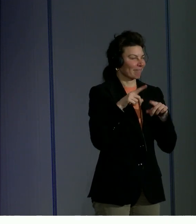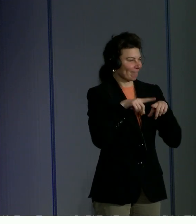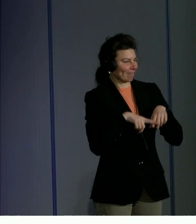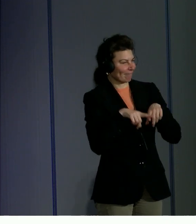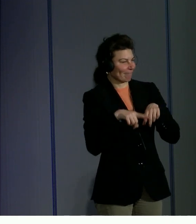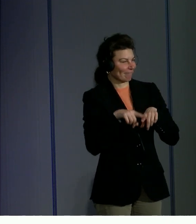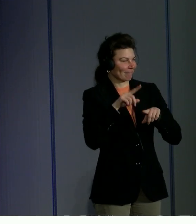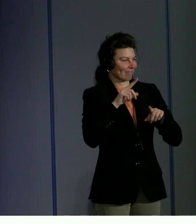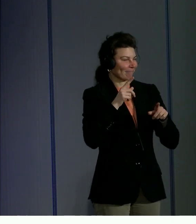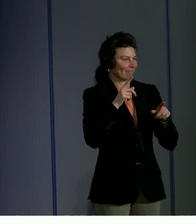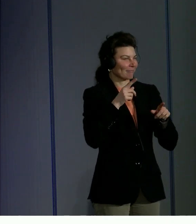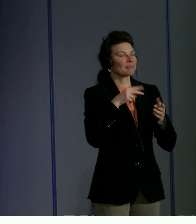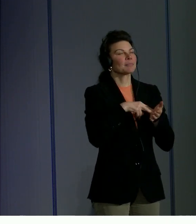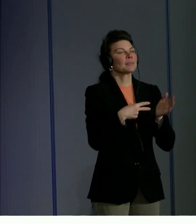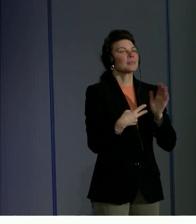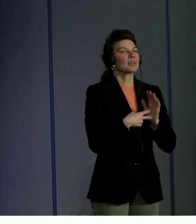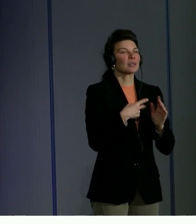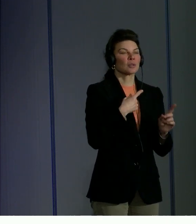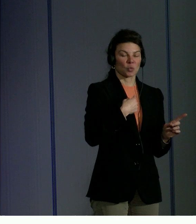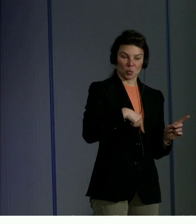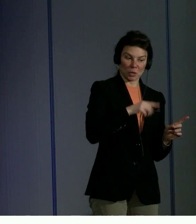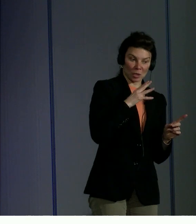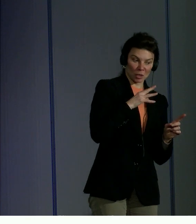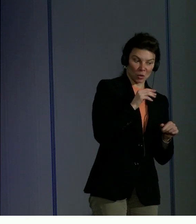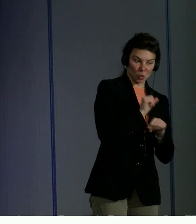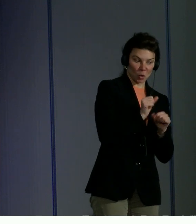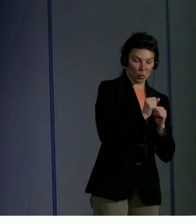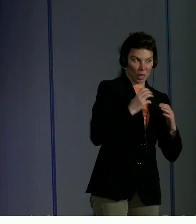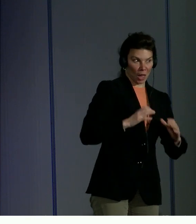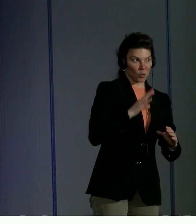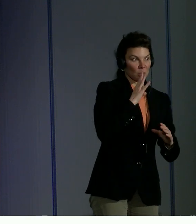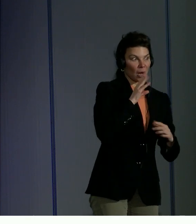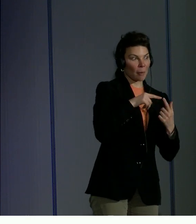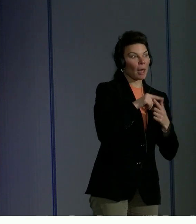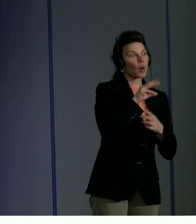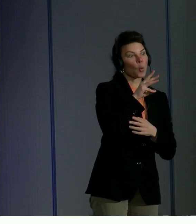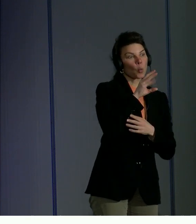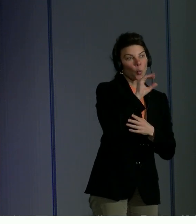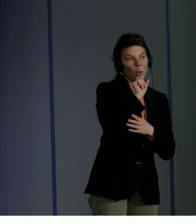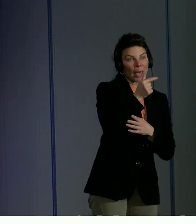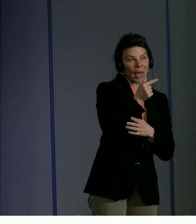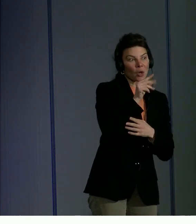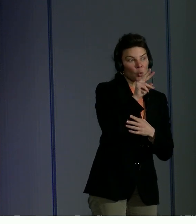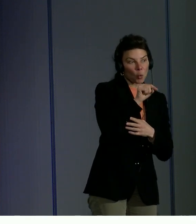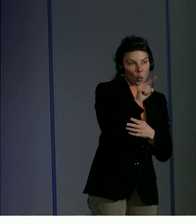we talk about WCAG 2.0 and those kinds of things. >> ELAINE OBER: In addition, they list only one